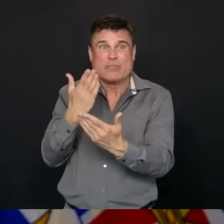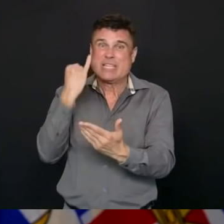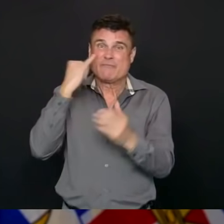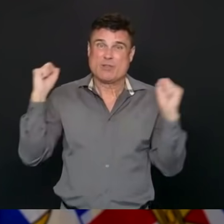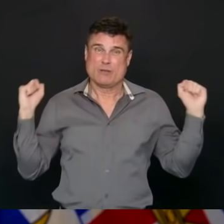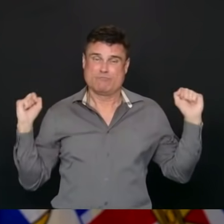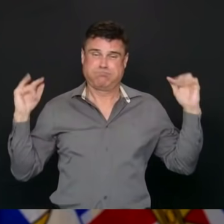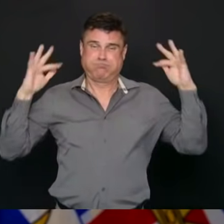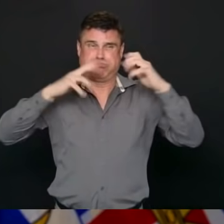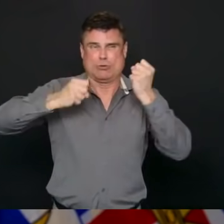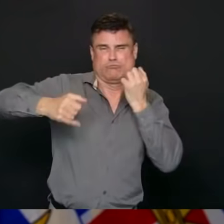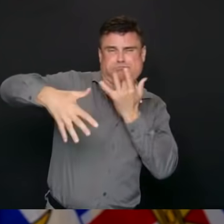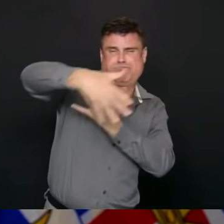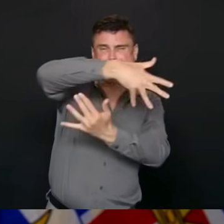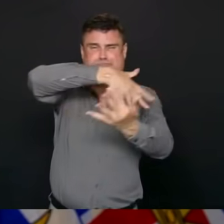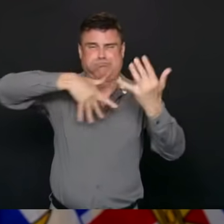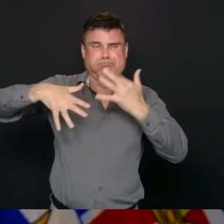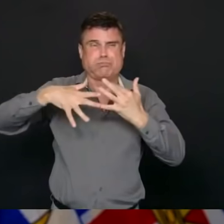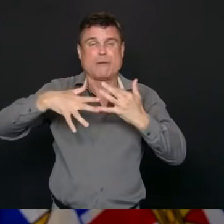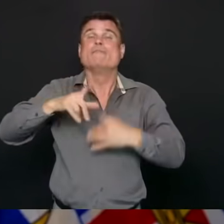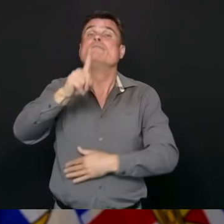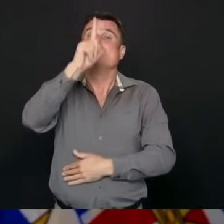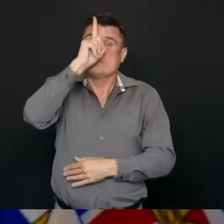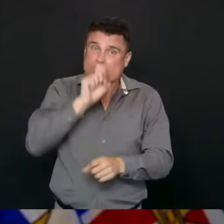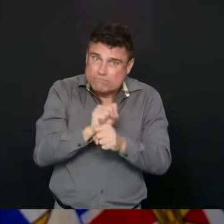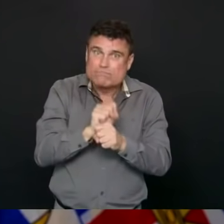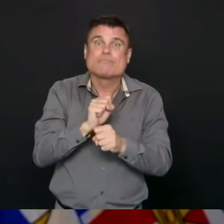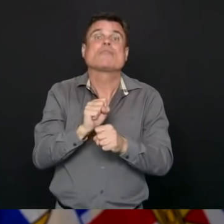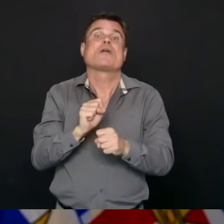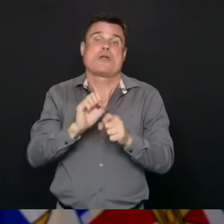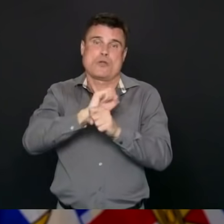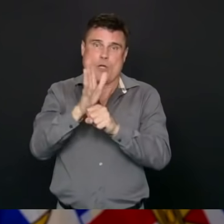we can go back to our communities and families and spread it